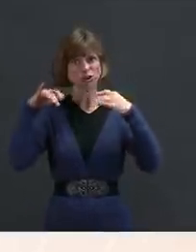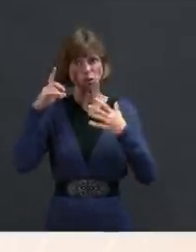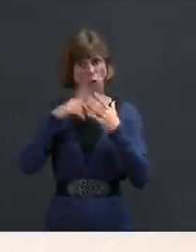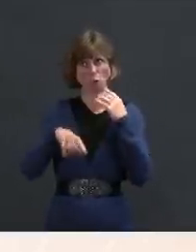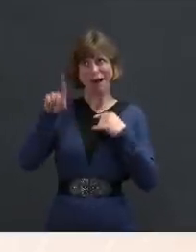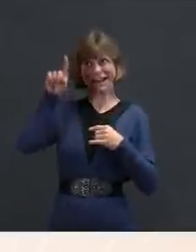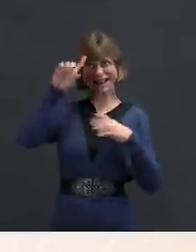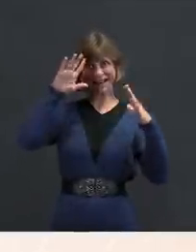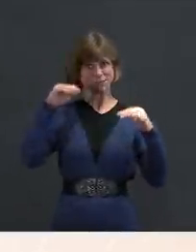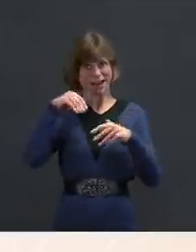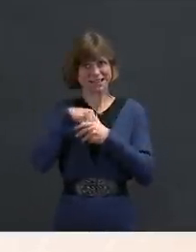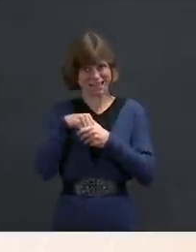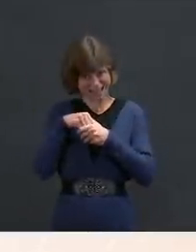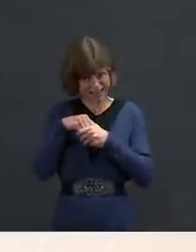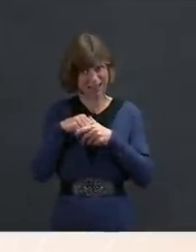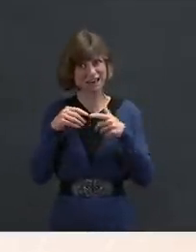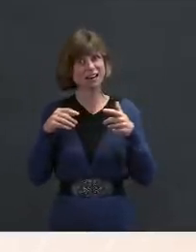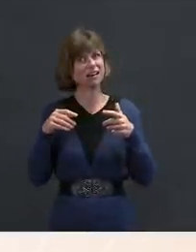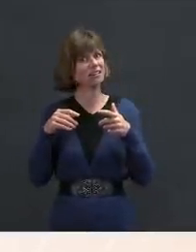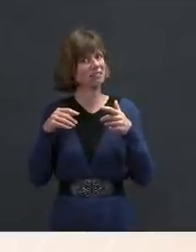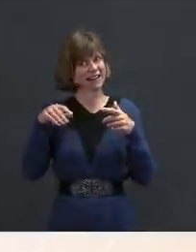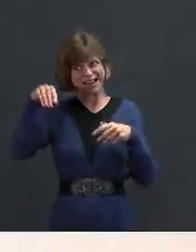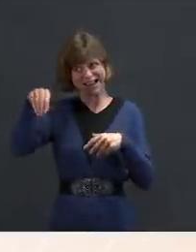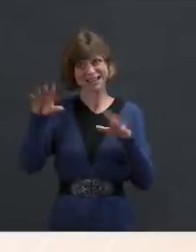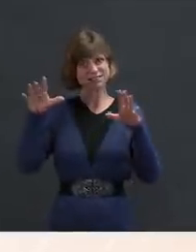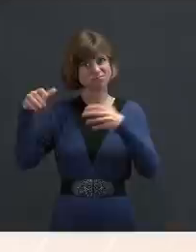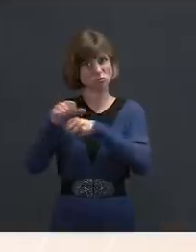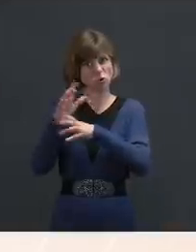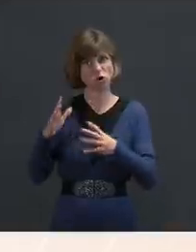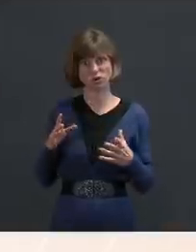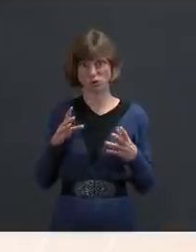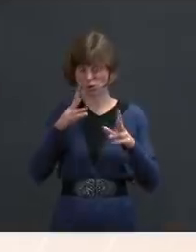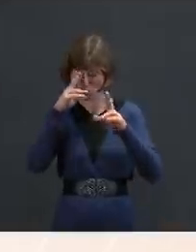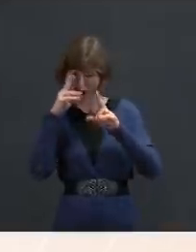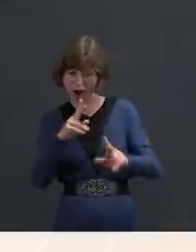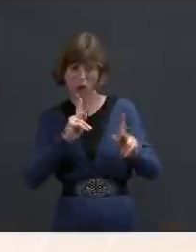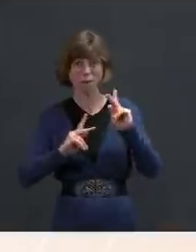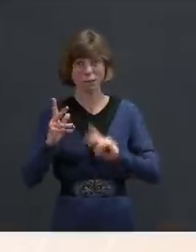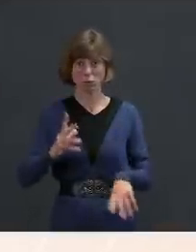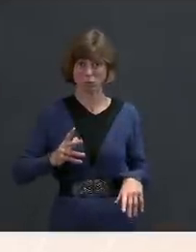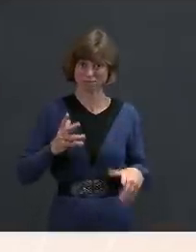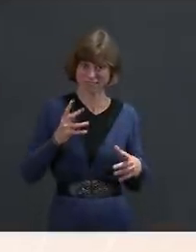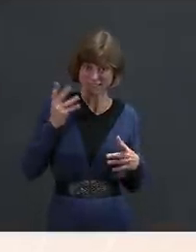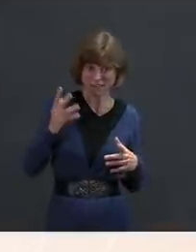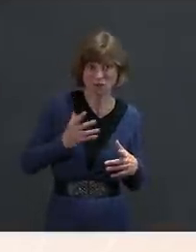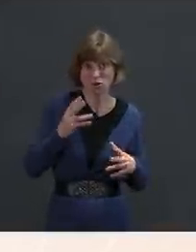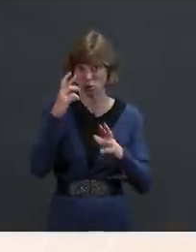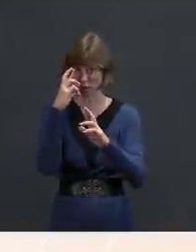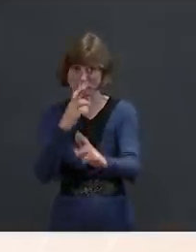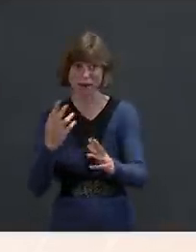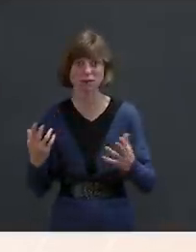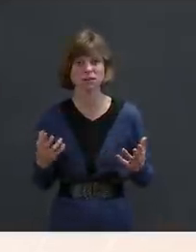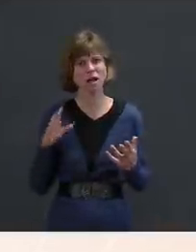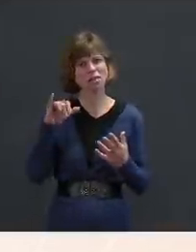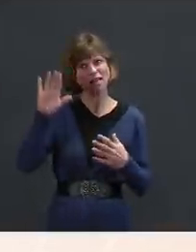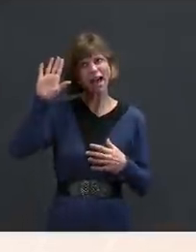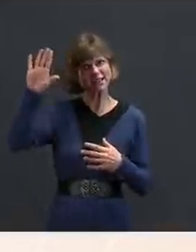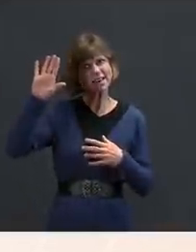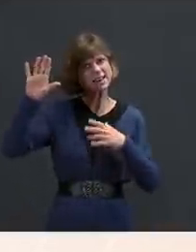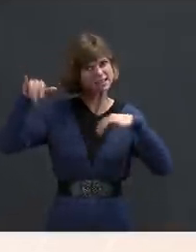treating people with civility, treating people with respect -- and that's what bar he holds in his administration. In terms of the path forward